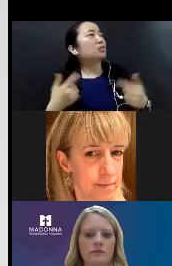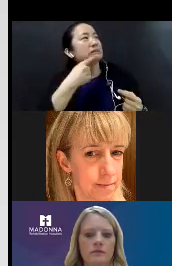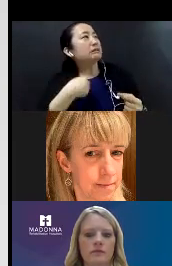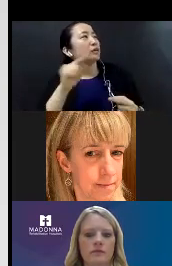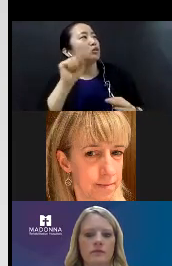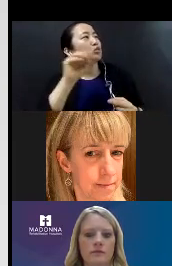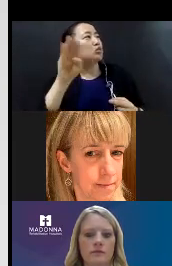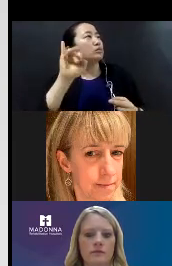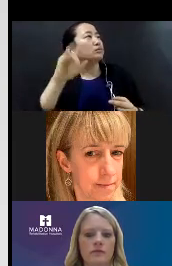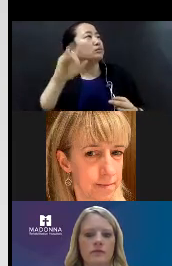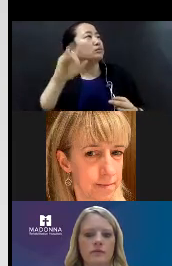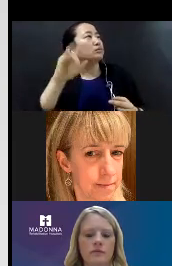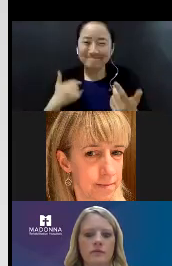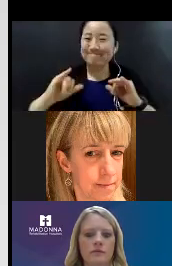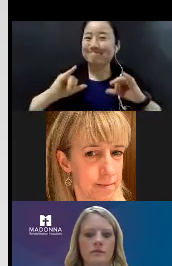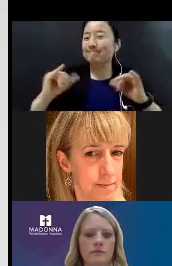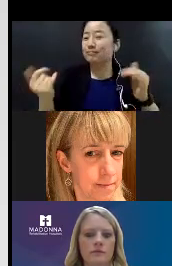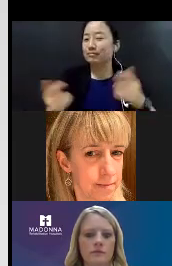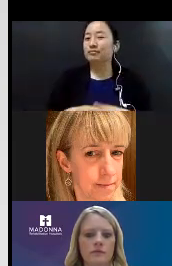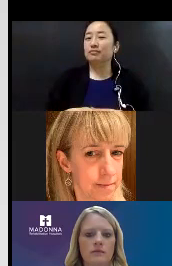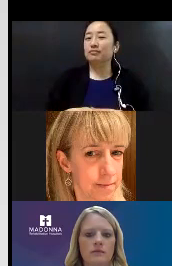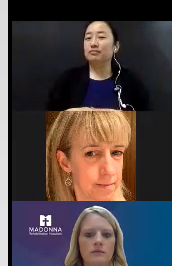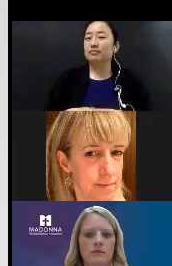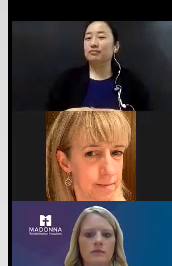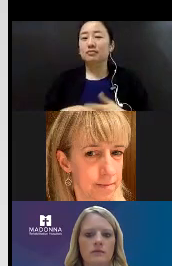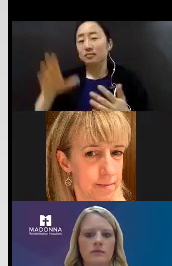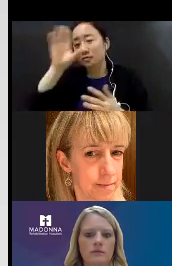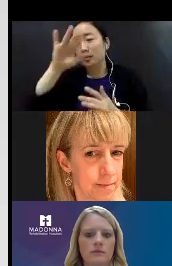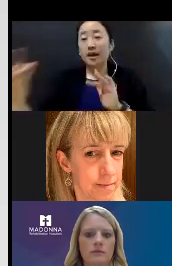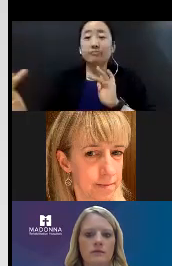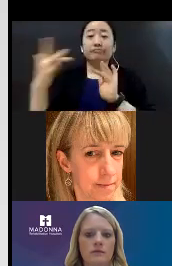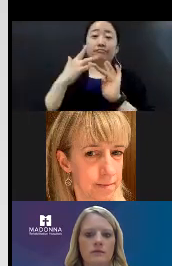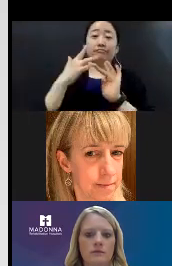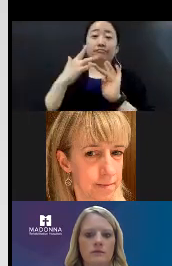THOSE EMAILS TO GO THROUGH. EVEN CONTACTING US AND US CONTACTING THEM, THEY ARE